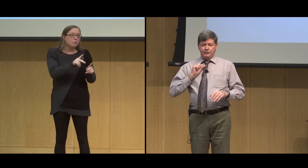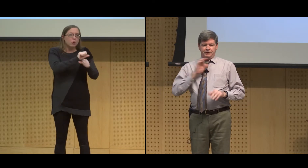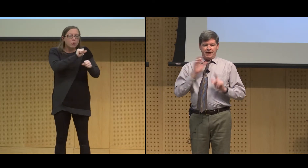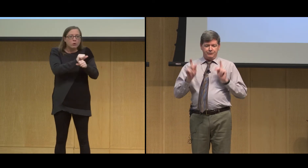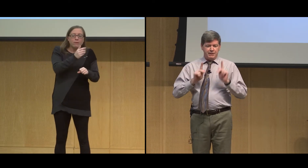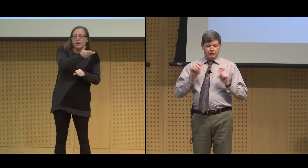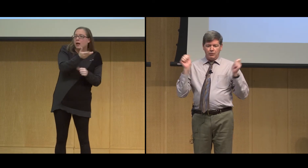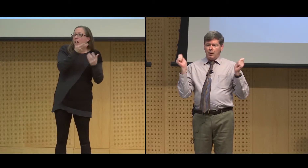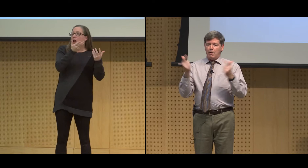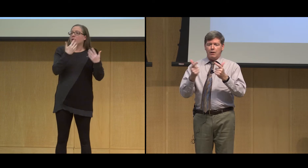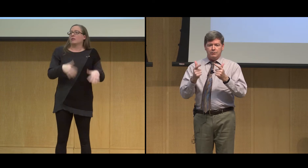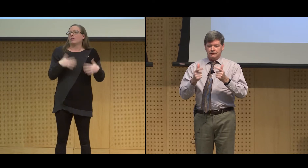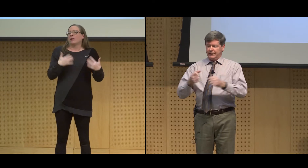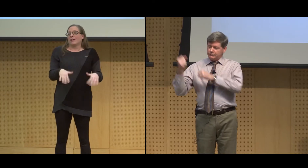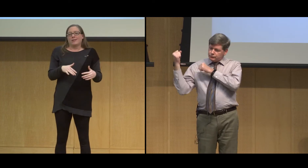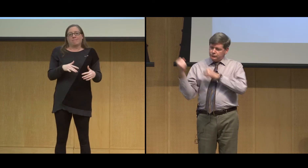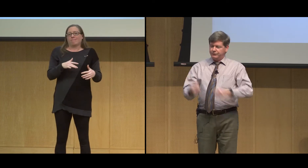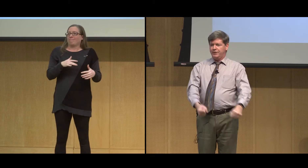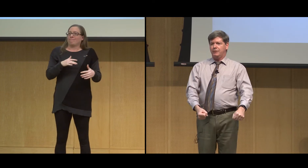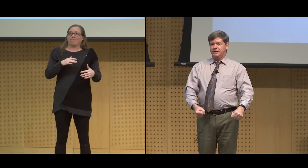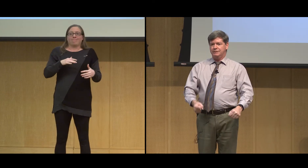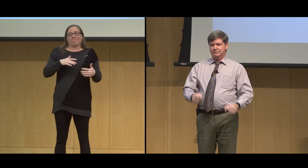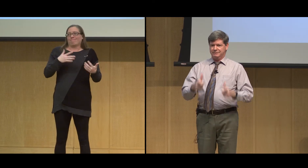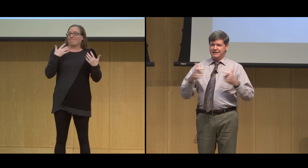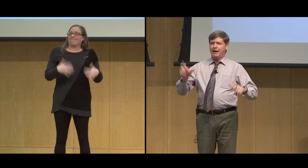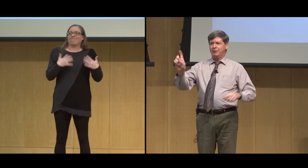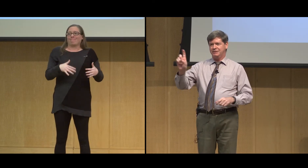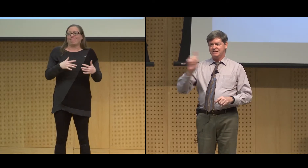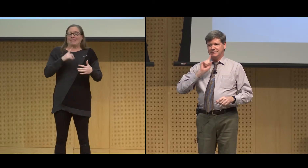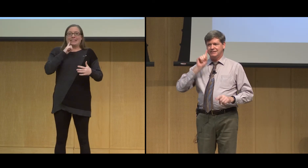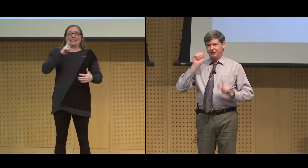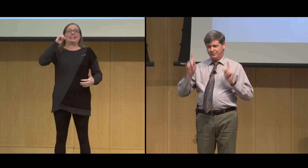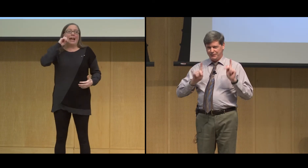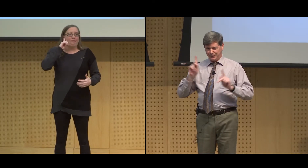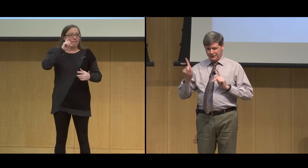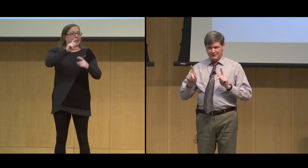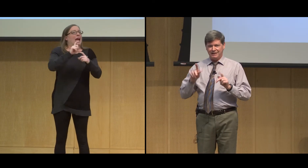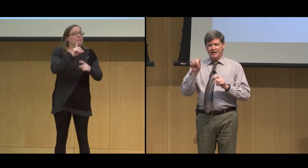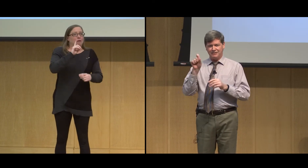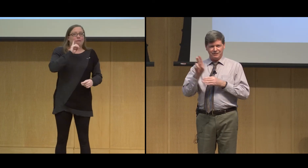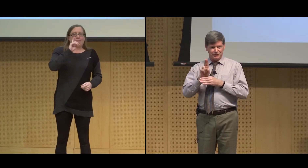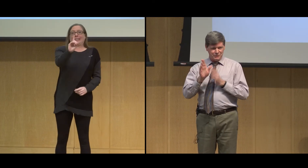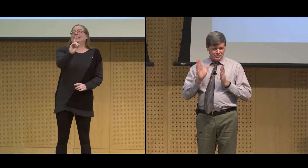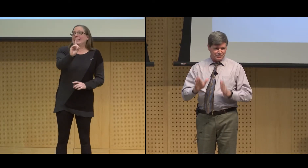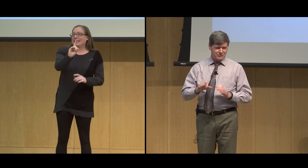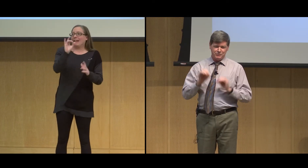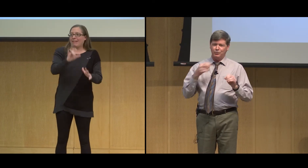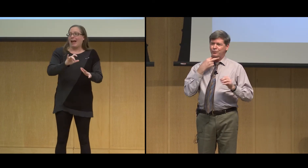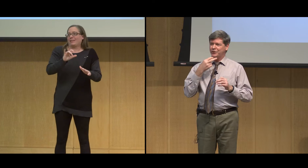all like very capital "D" Deaf people-- ASL users, no voice, et cetera,